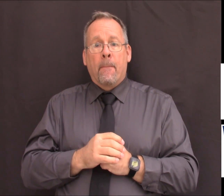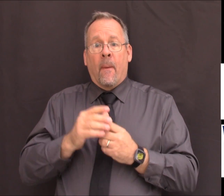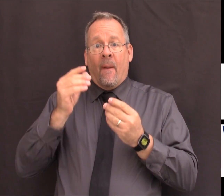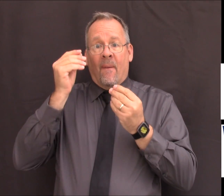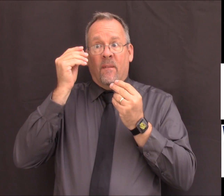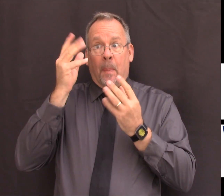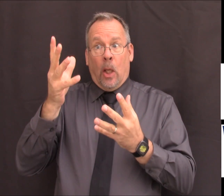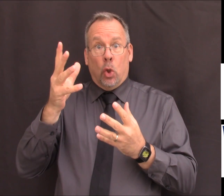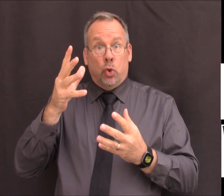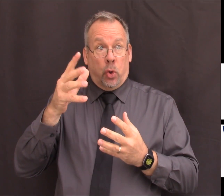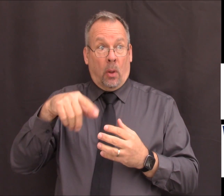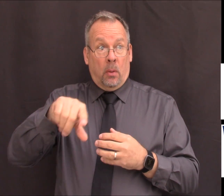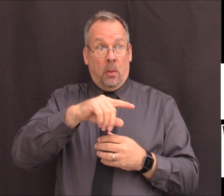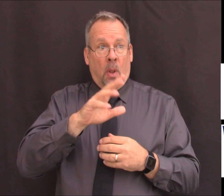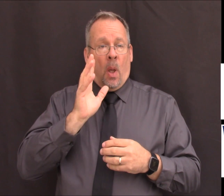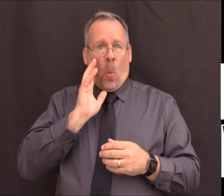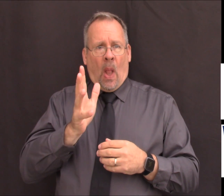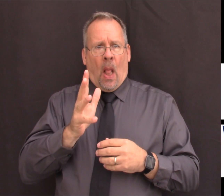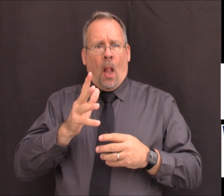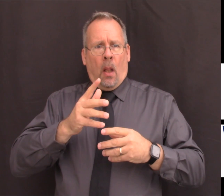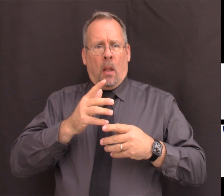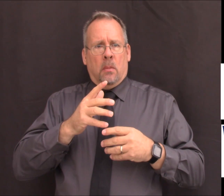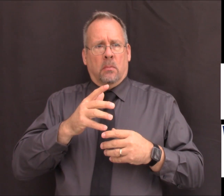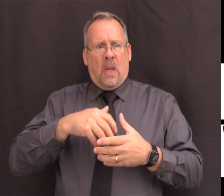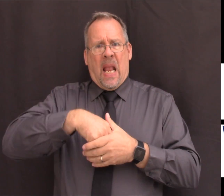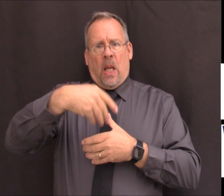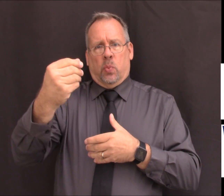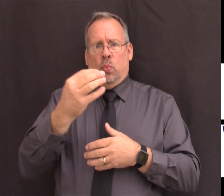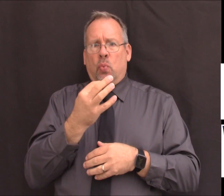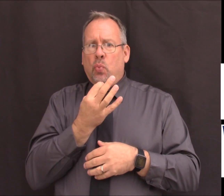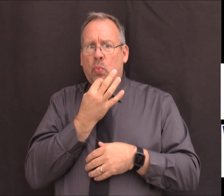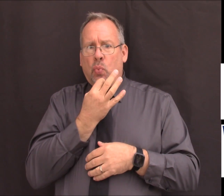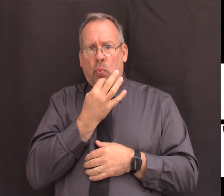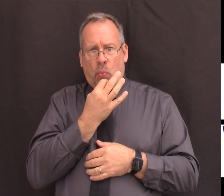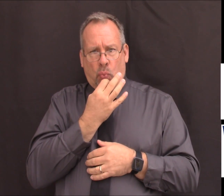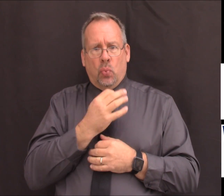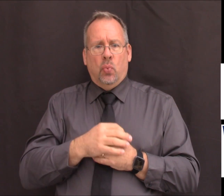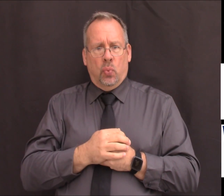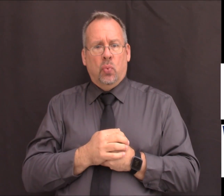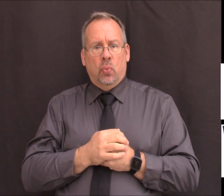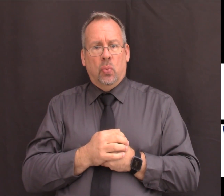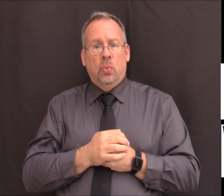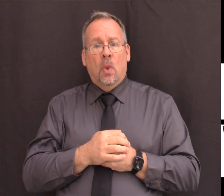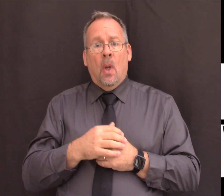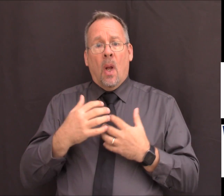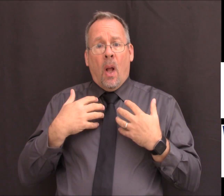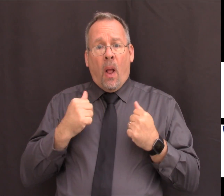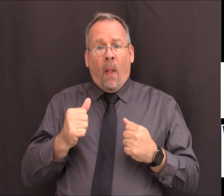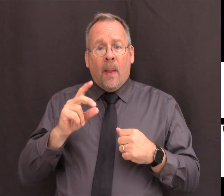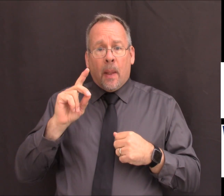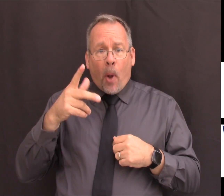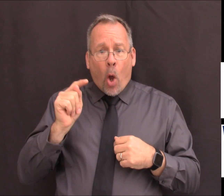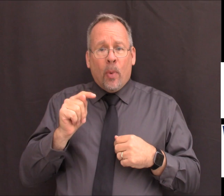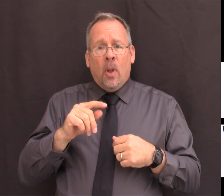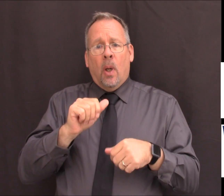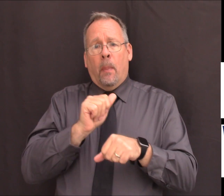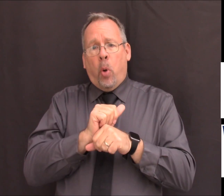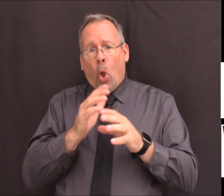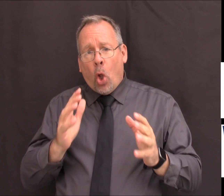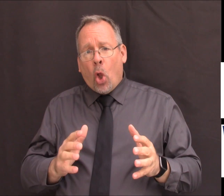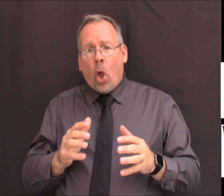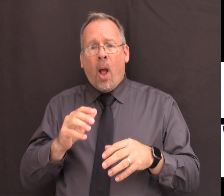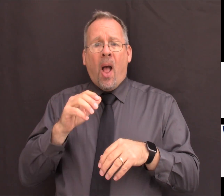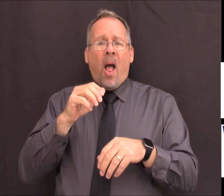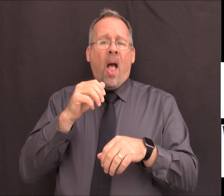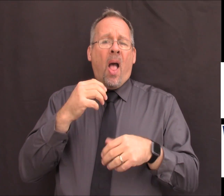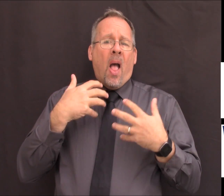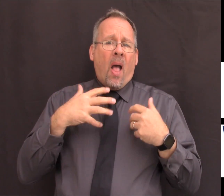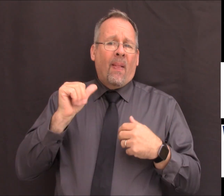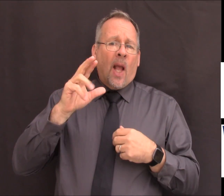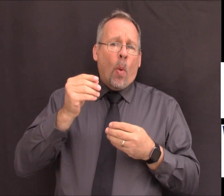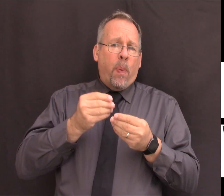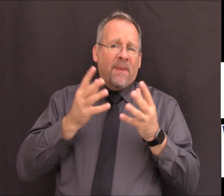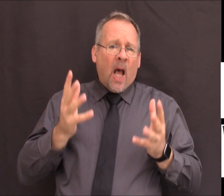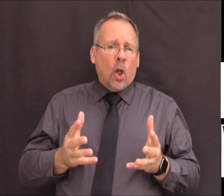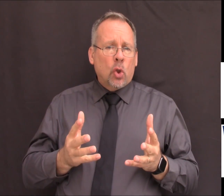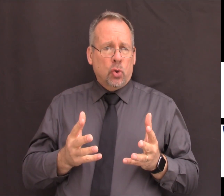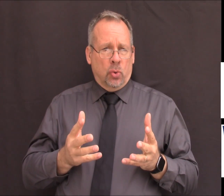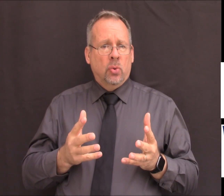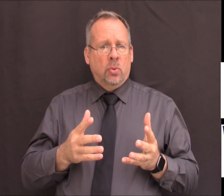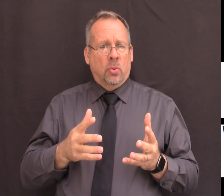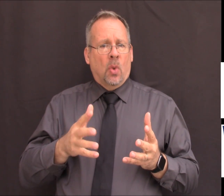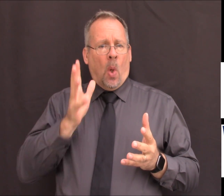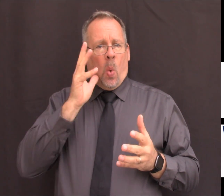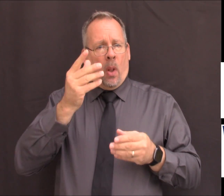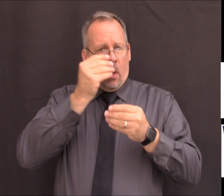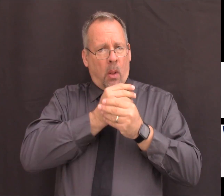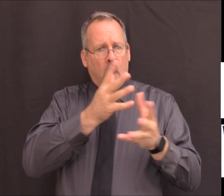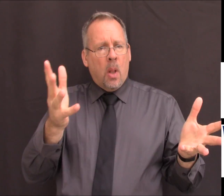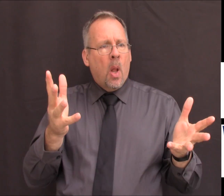Information will be coming out from local health departments, employers, and healthcare providers about how